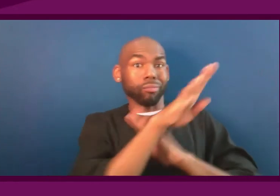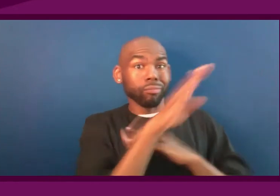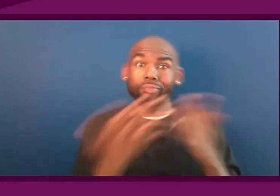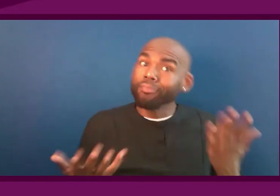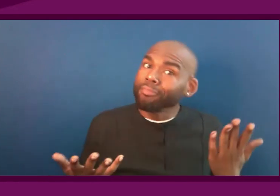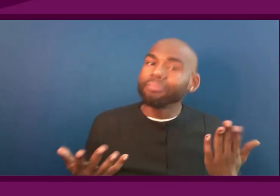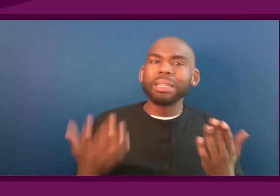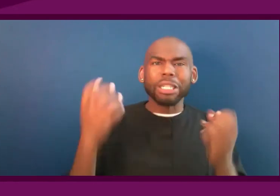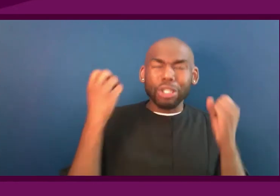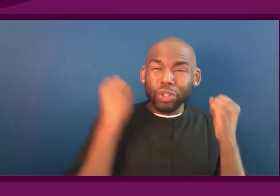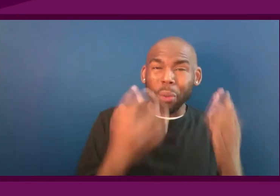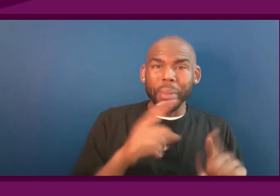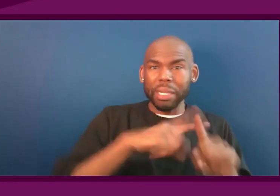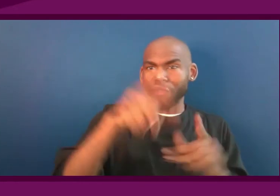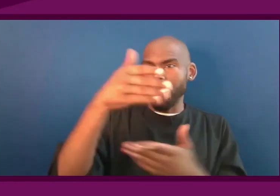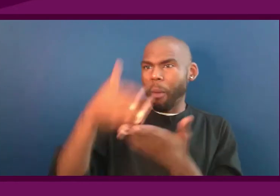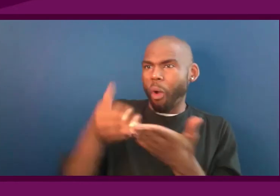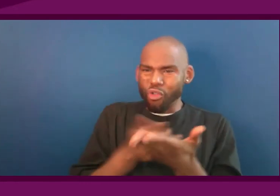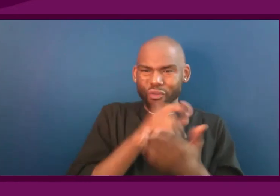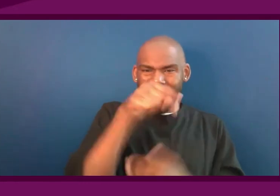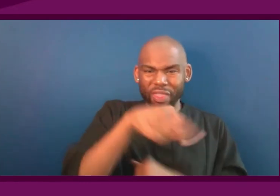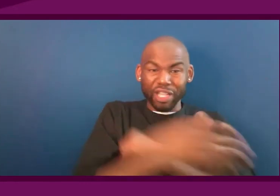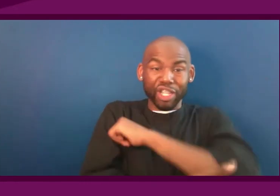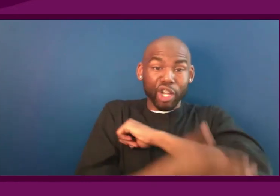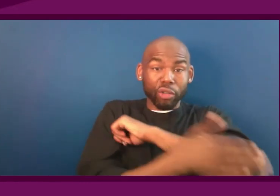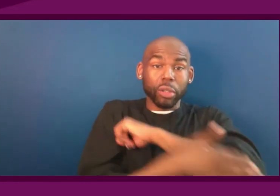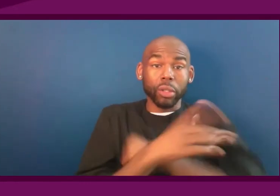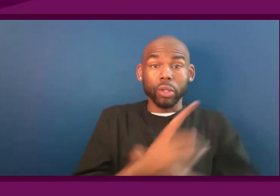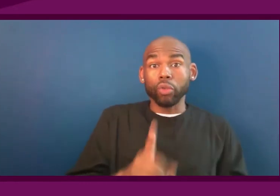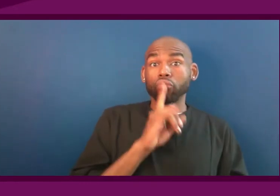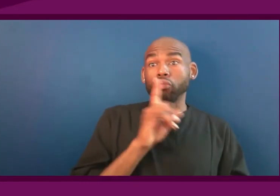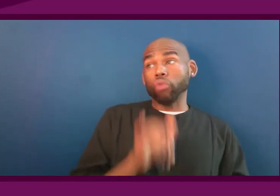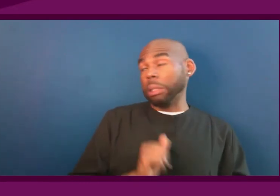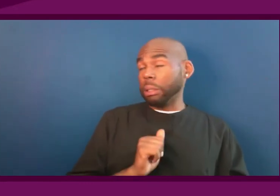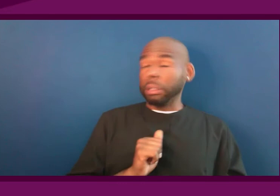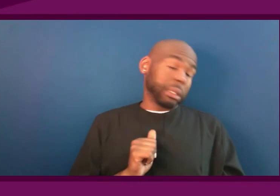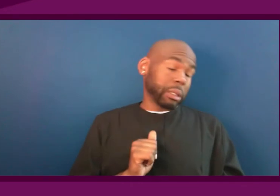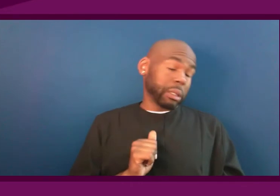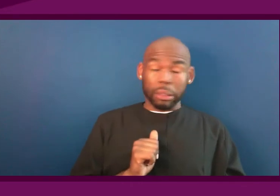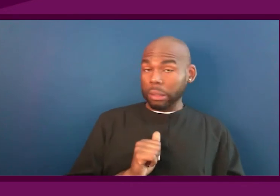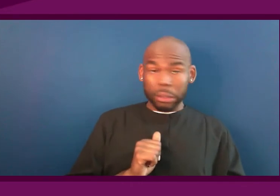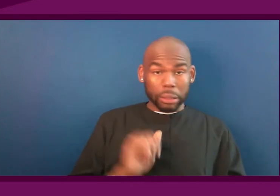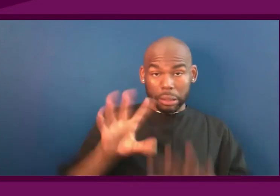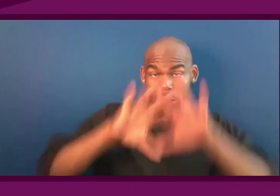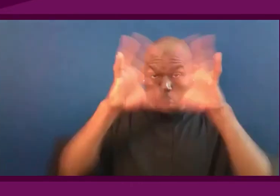Yes, yes. And another thing that I saw happening, Ashley, which was bothering me, I love that the